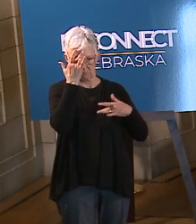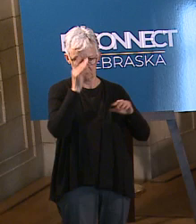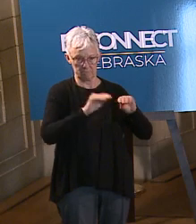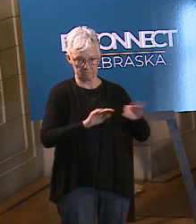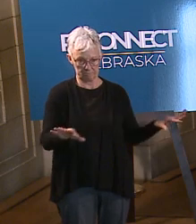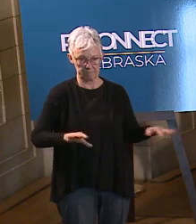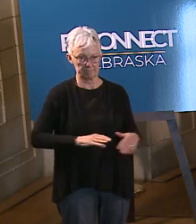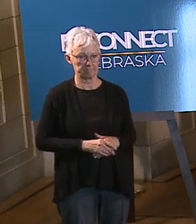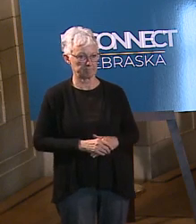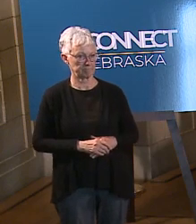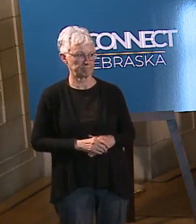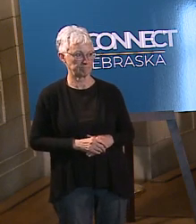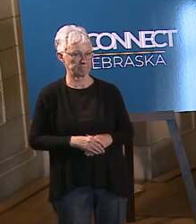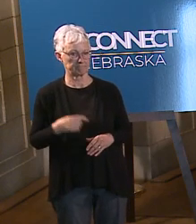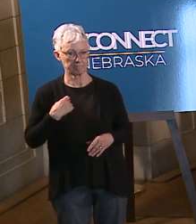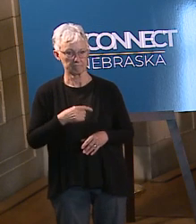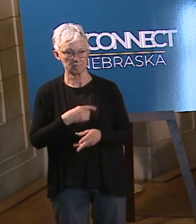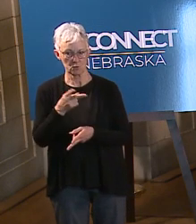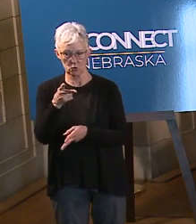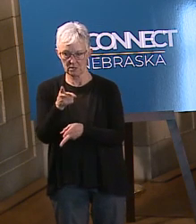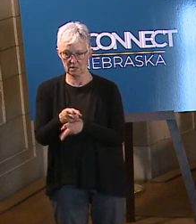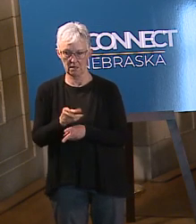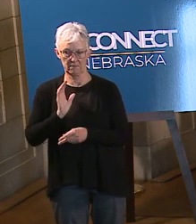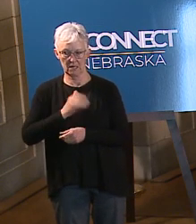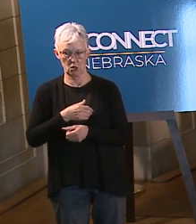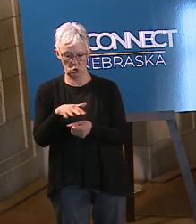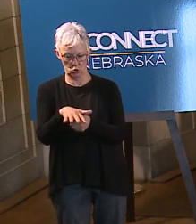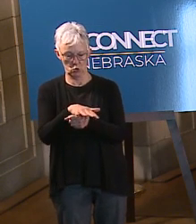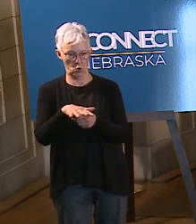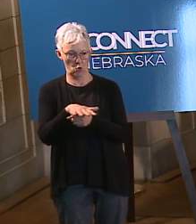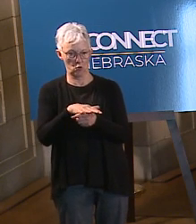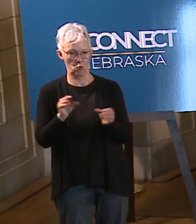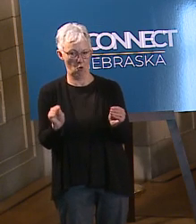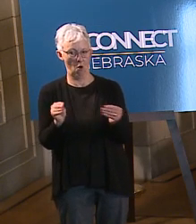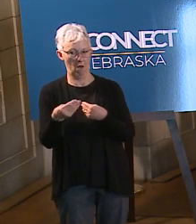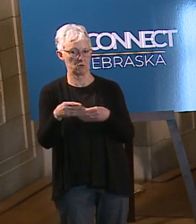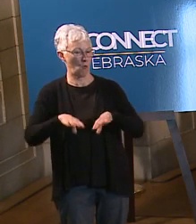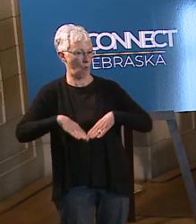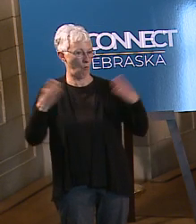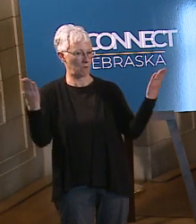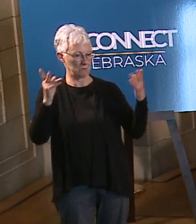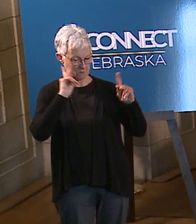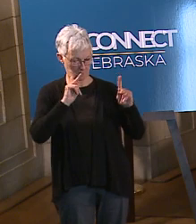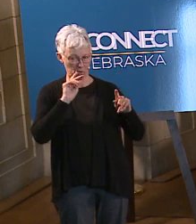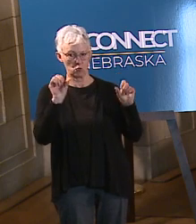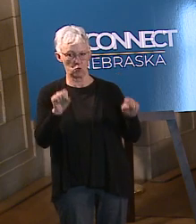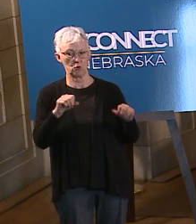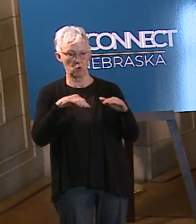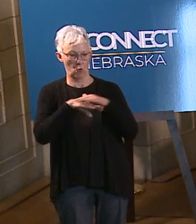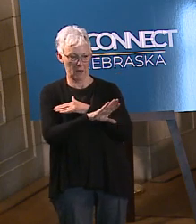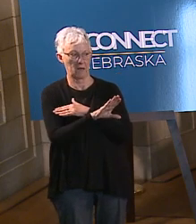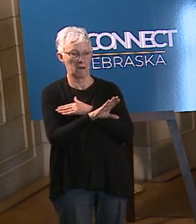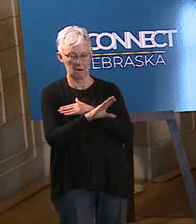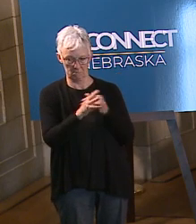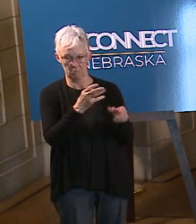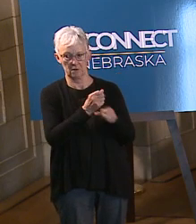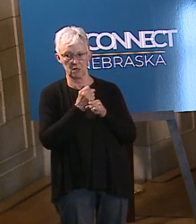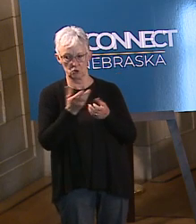THE JOB COACHES, AND KEPT THAT PROGRAM GOING THROUGHOUT THE PANDEMIC, A MARKED DIFFERENCE